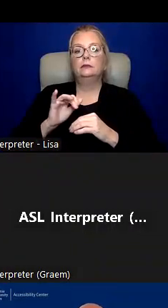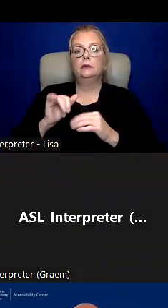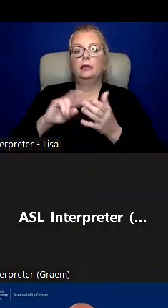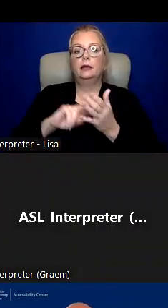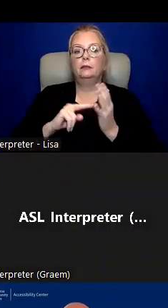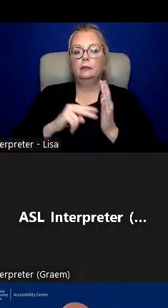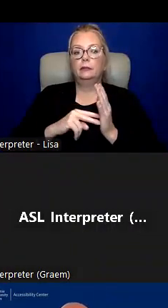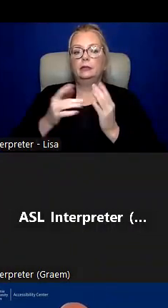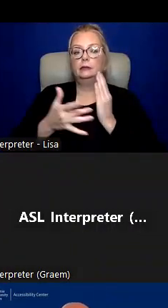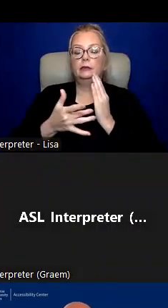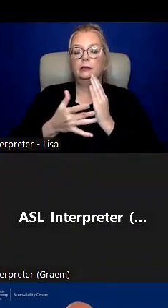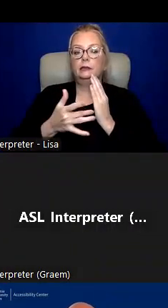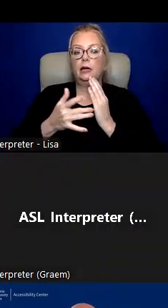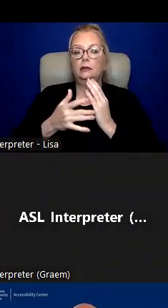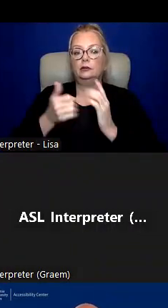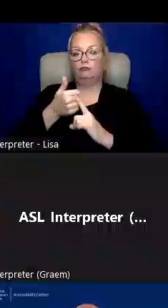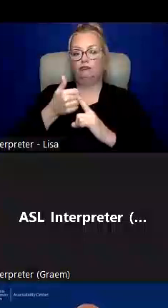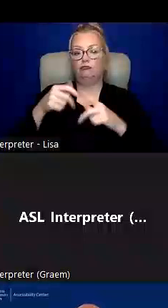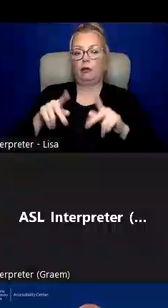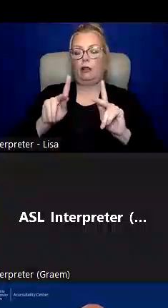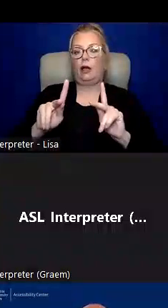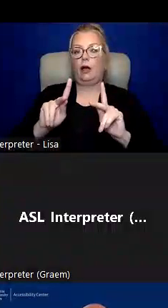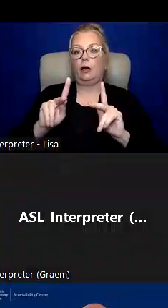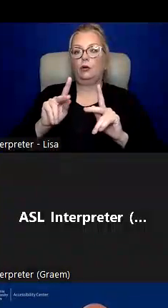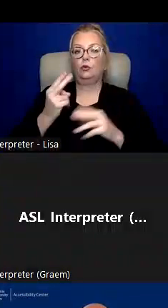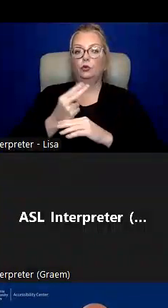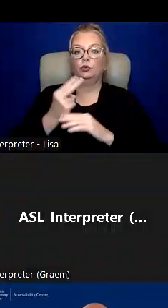that allow users to share, gather, process,